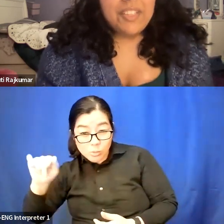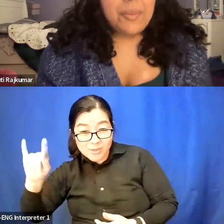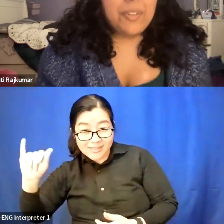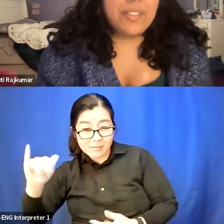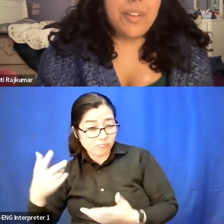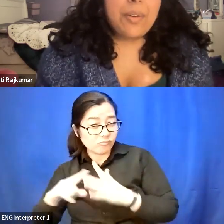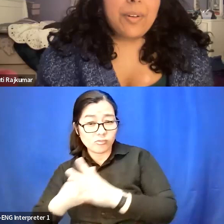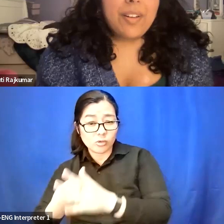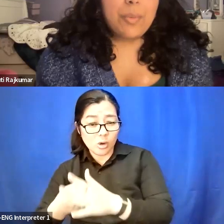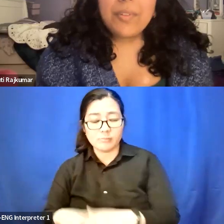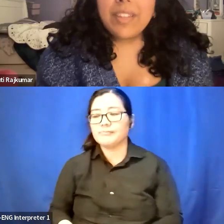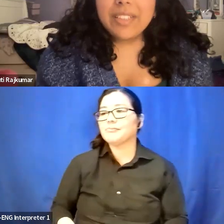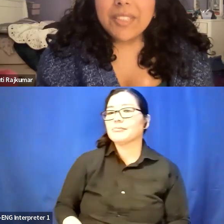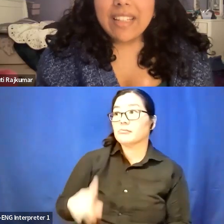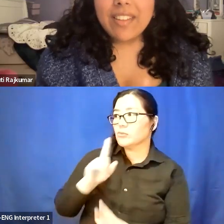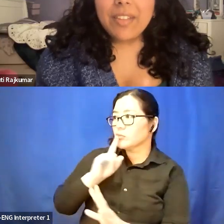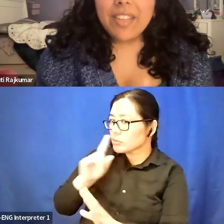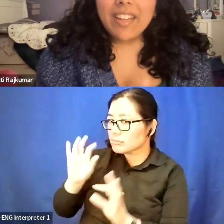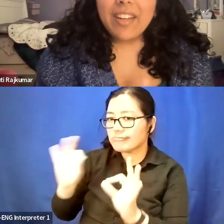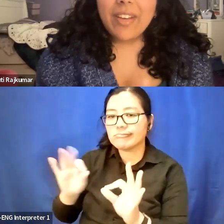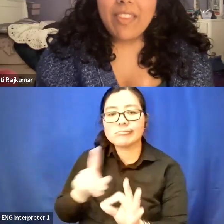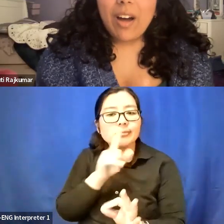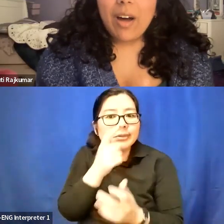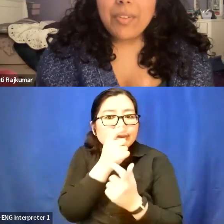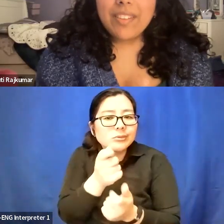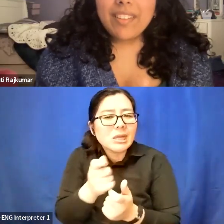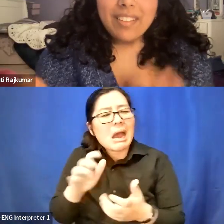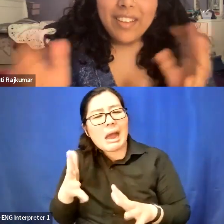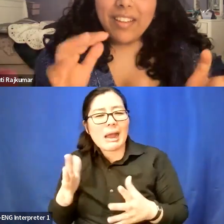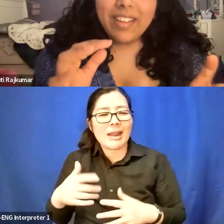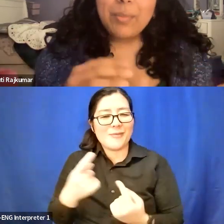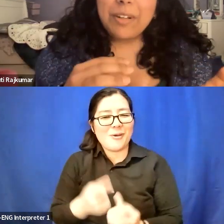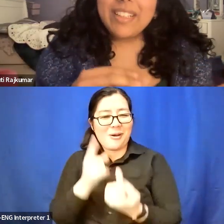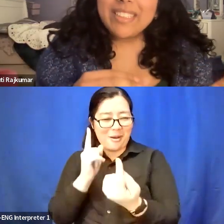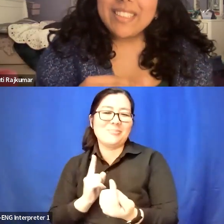Sure. So what's really interesting is I feel like I kind of had the opposite experience